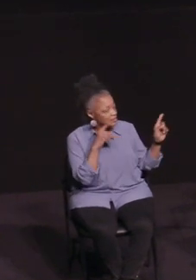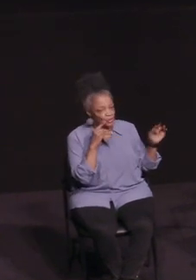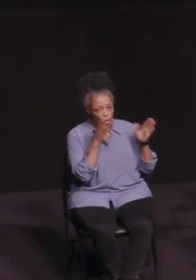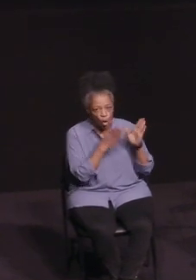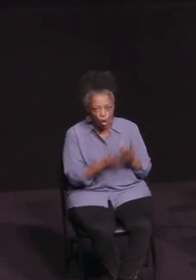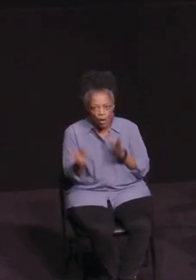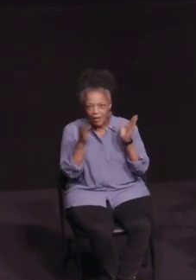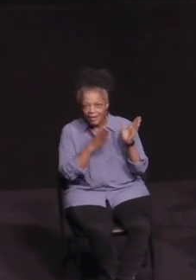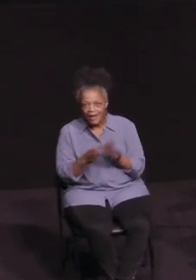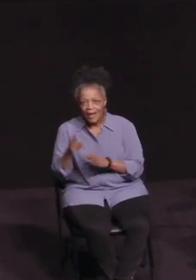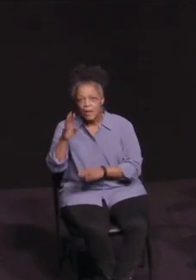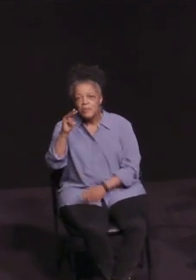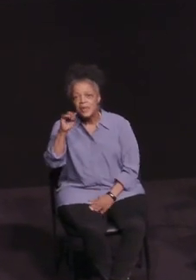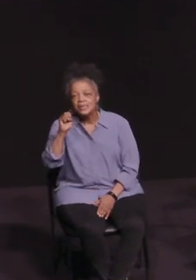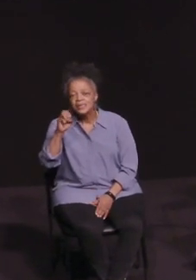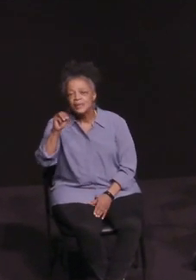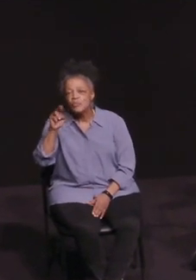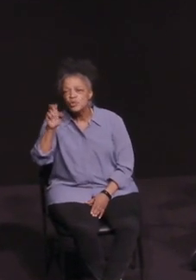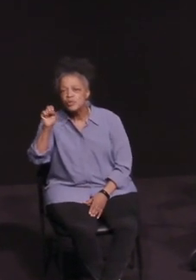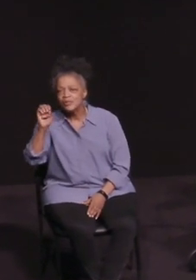such a rich discussion.